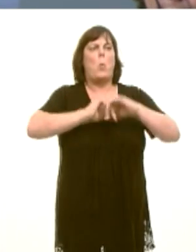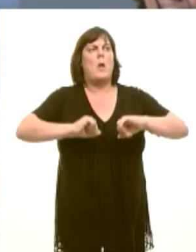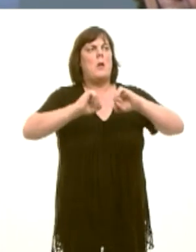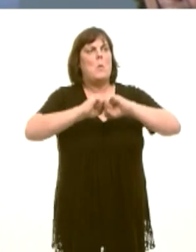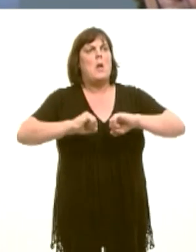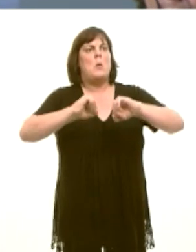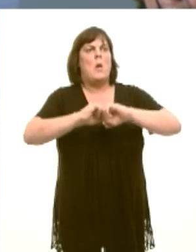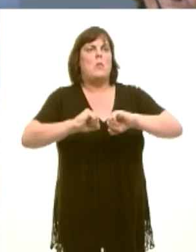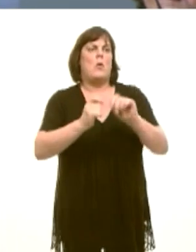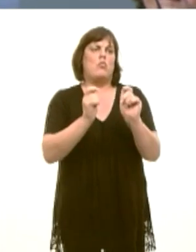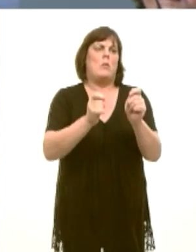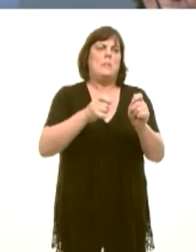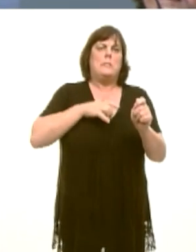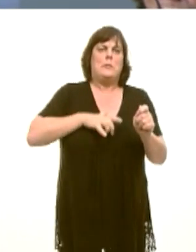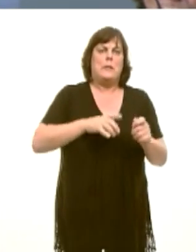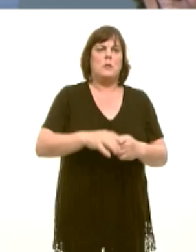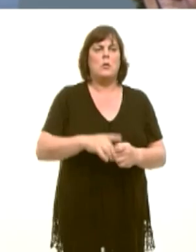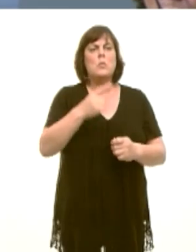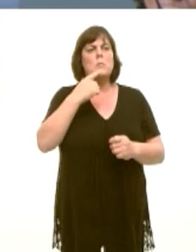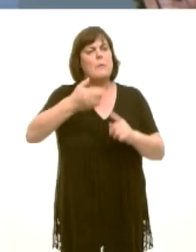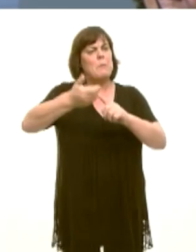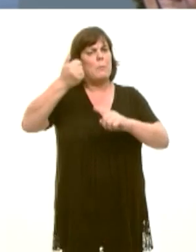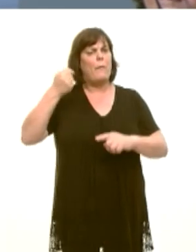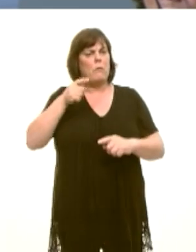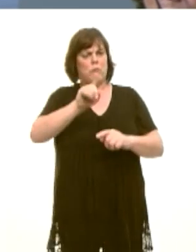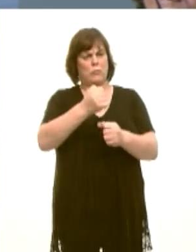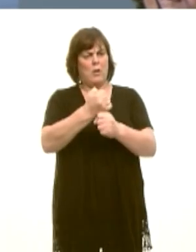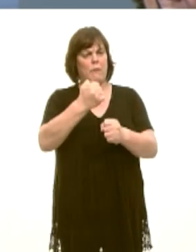said in the early part of this Assembly that your Government was going to be about delivery.